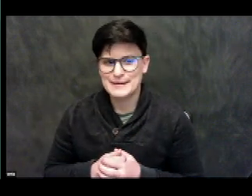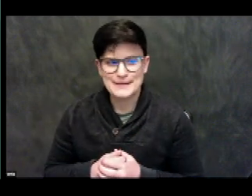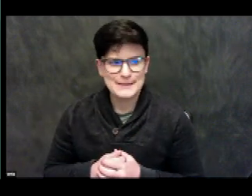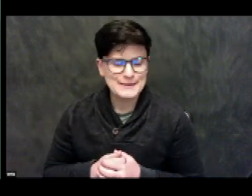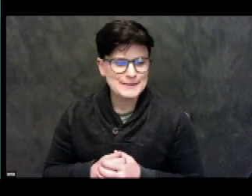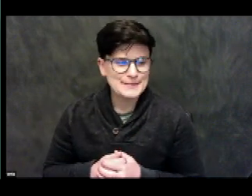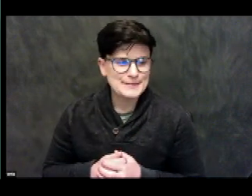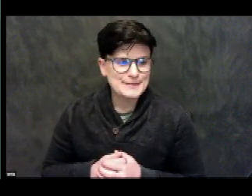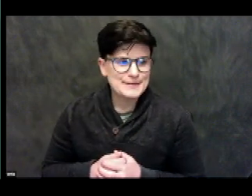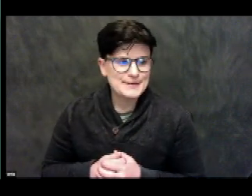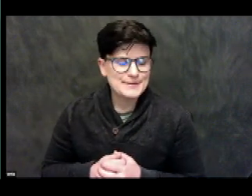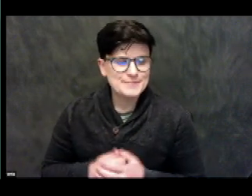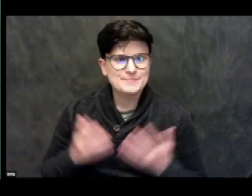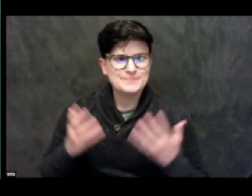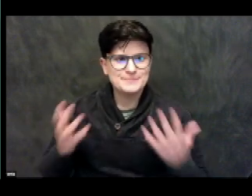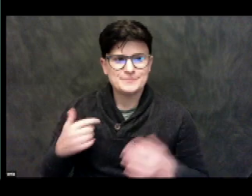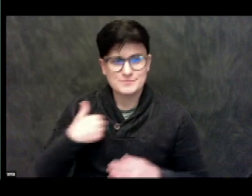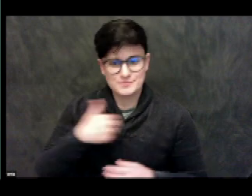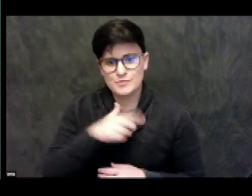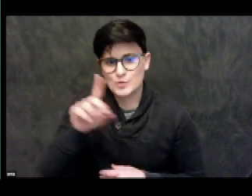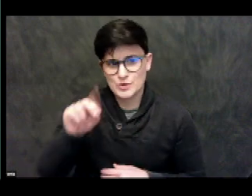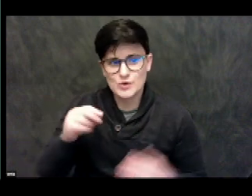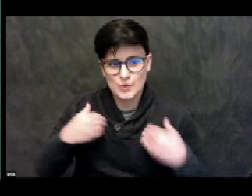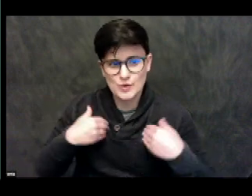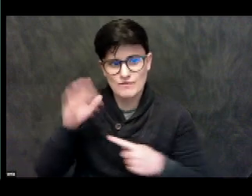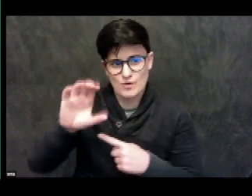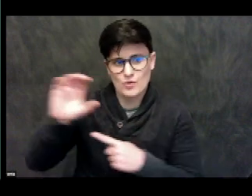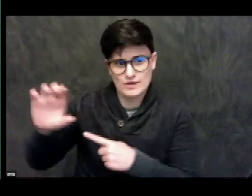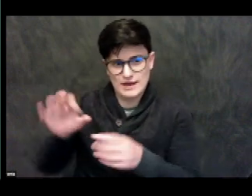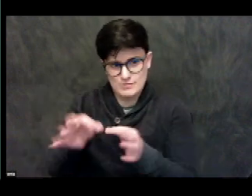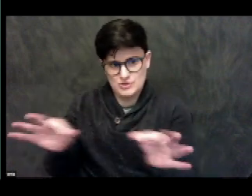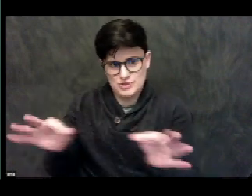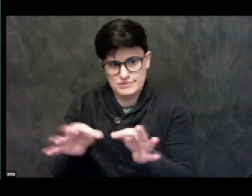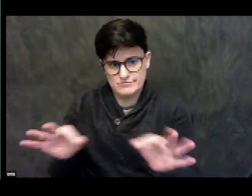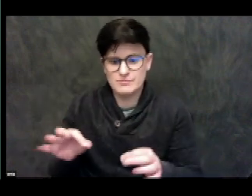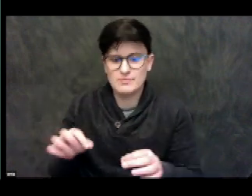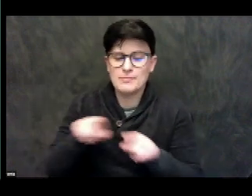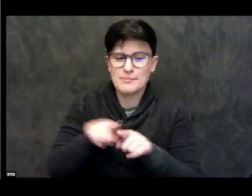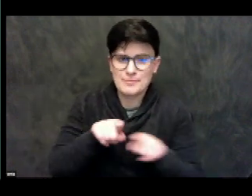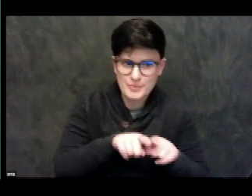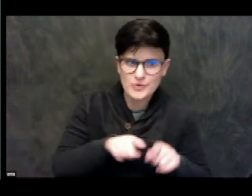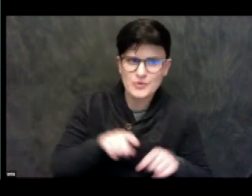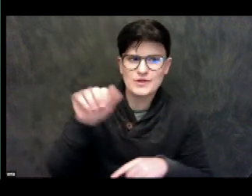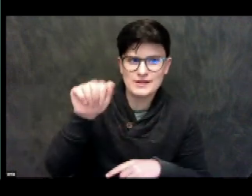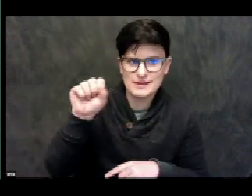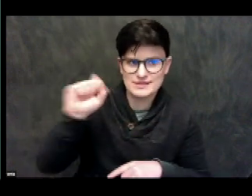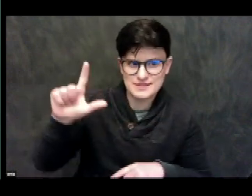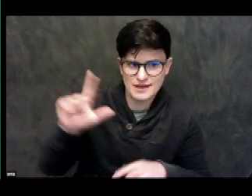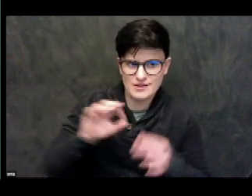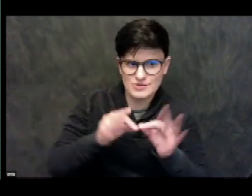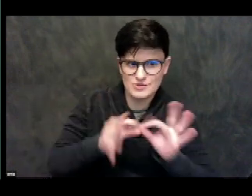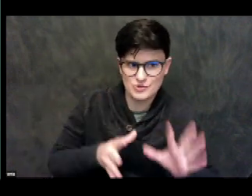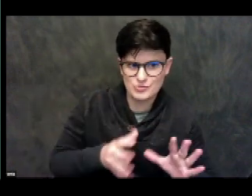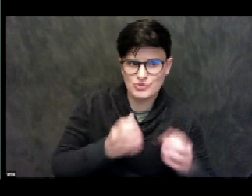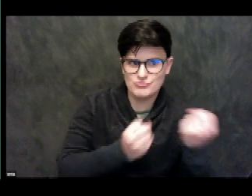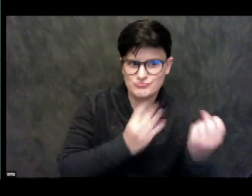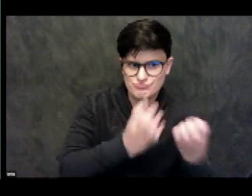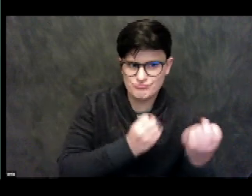We do have close captioning along with ASL interpretation. This morning we will be recording this webinar.